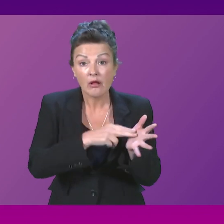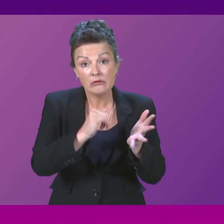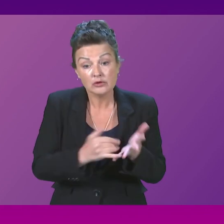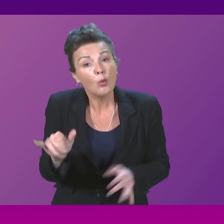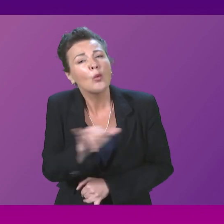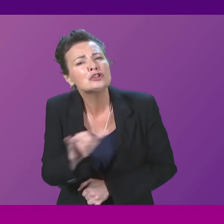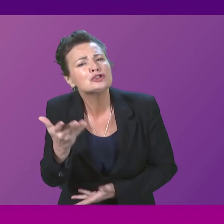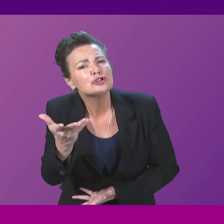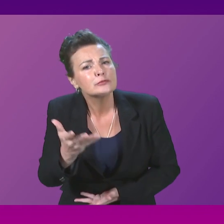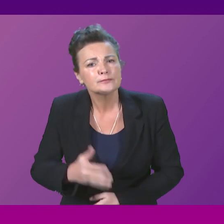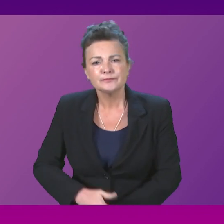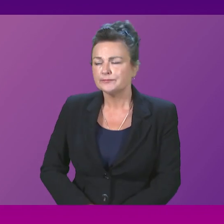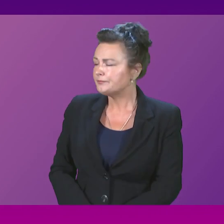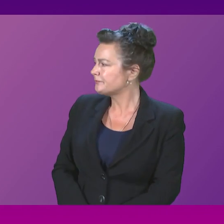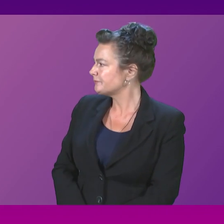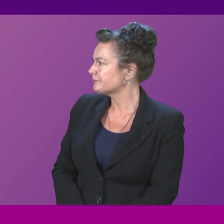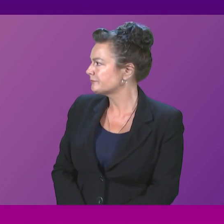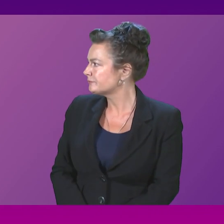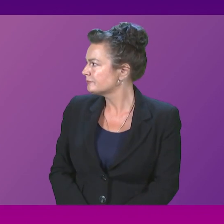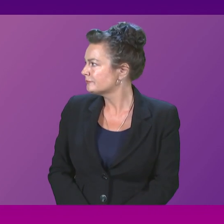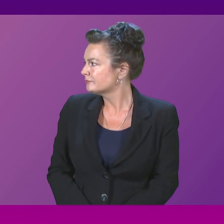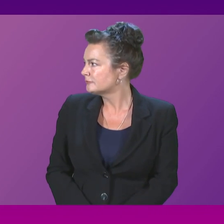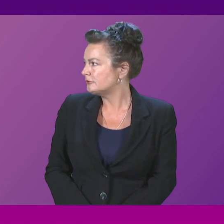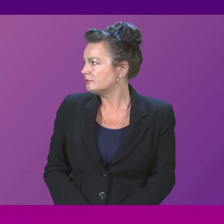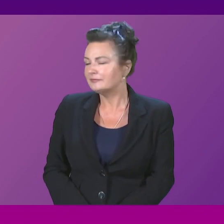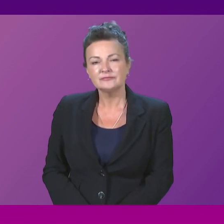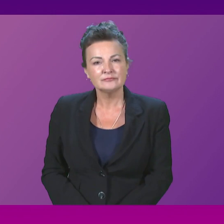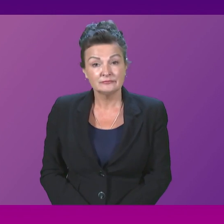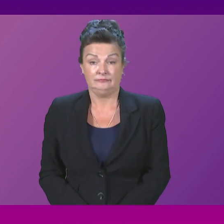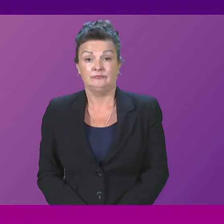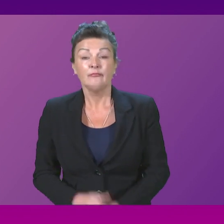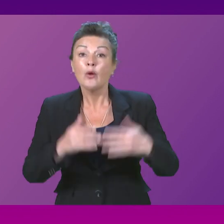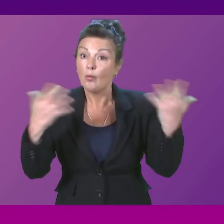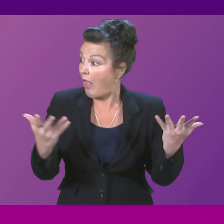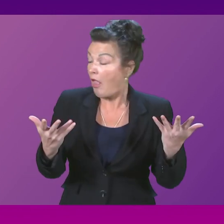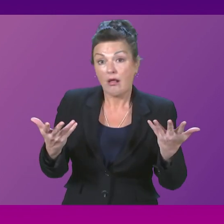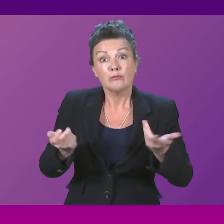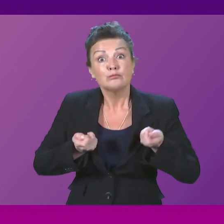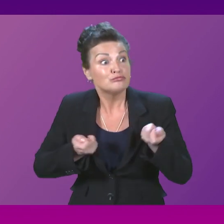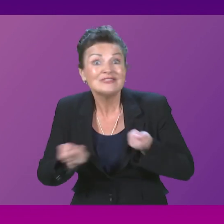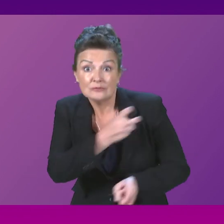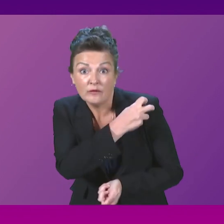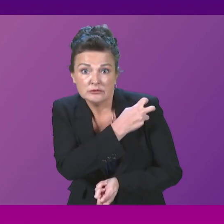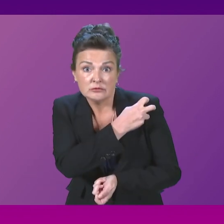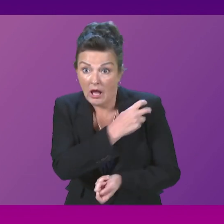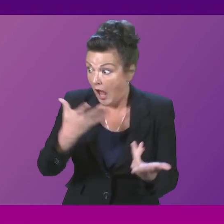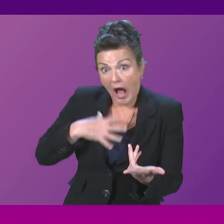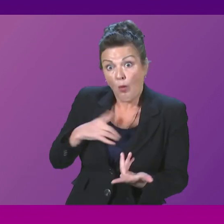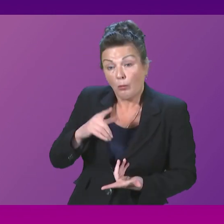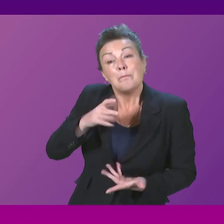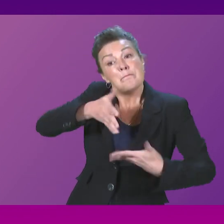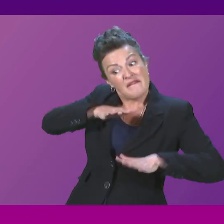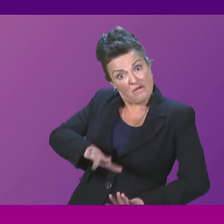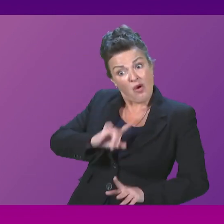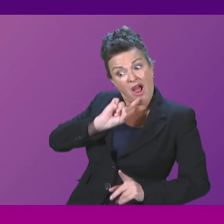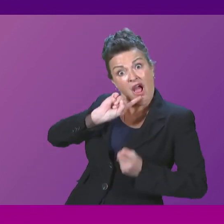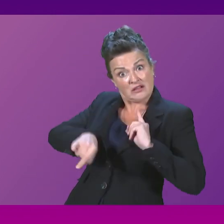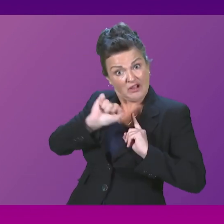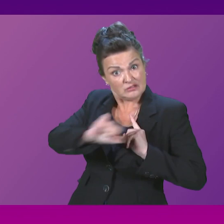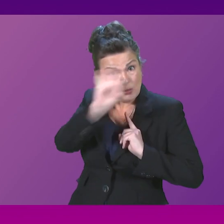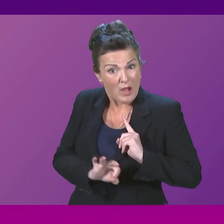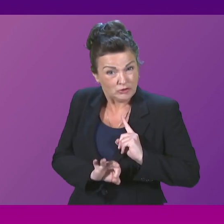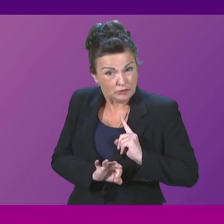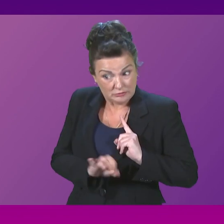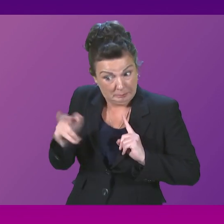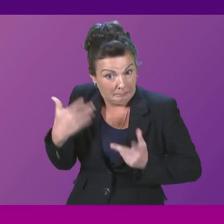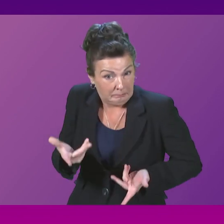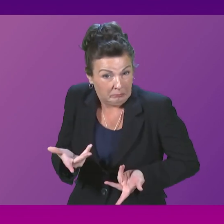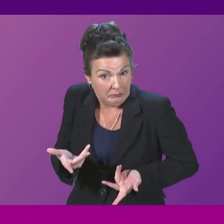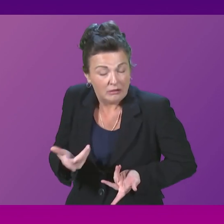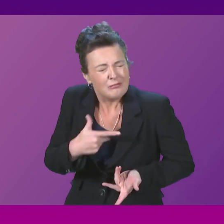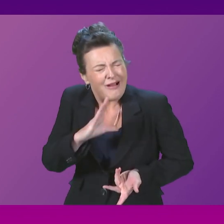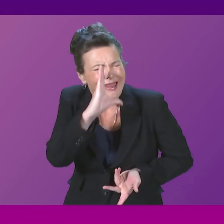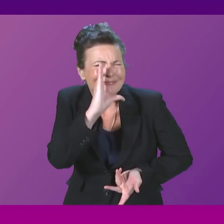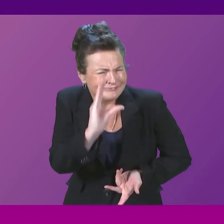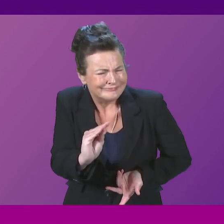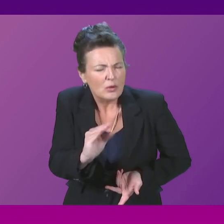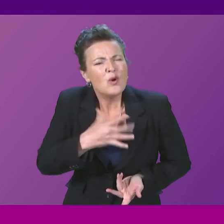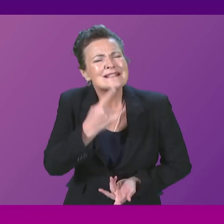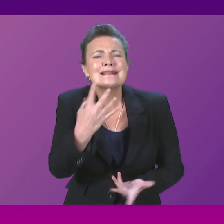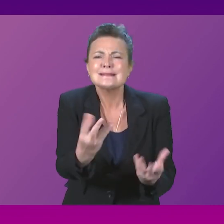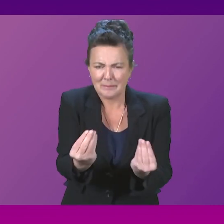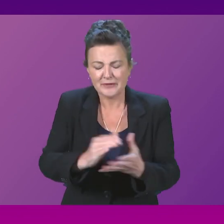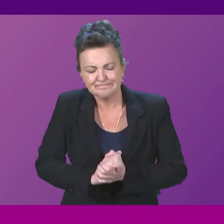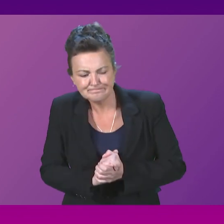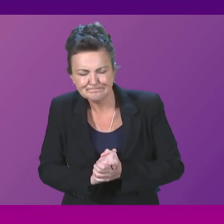Before I come directly to the issue that Douglas Ross raises, I will say that the party that